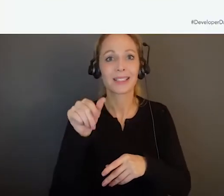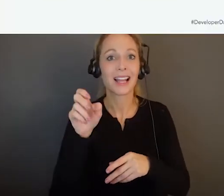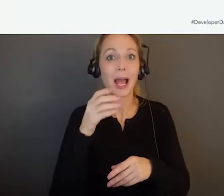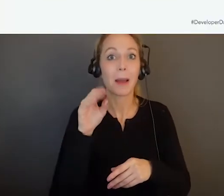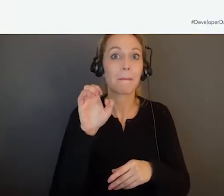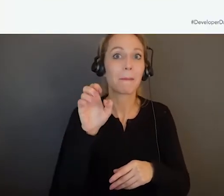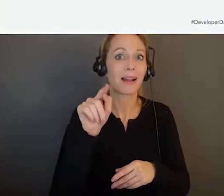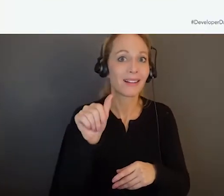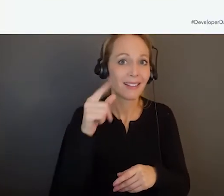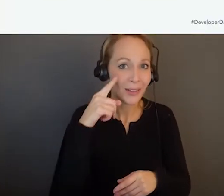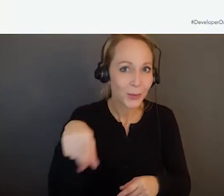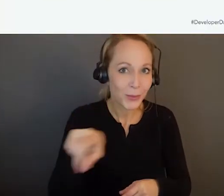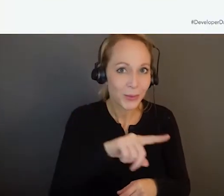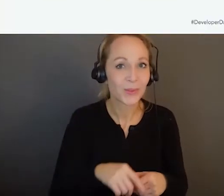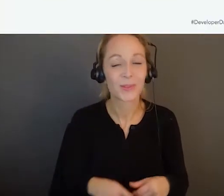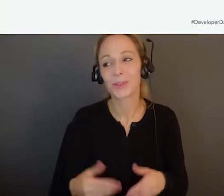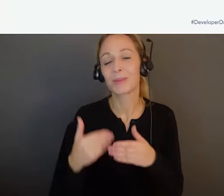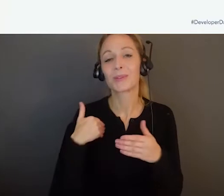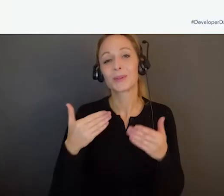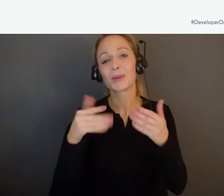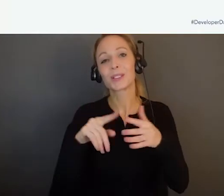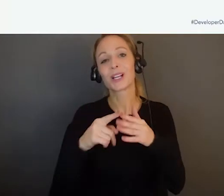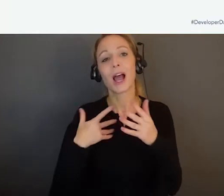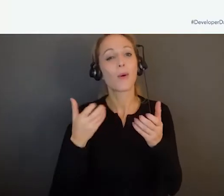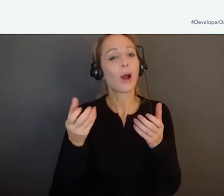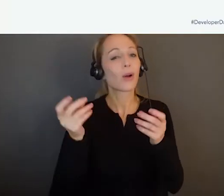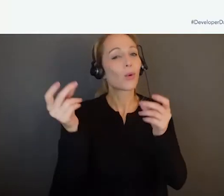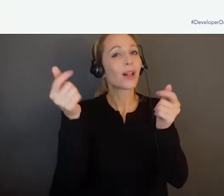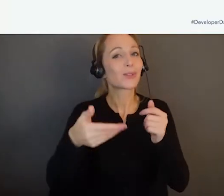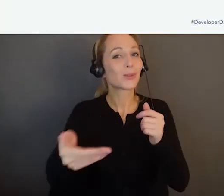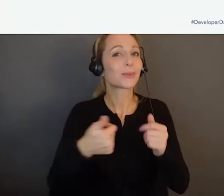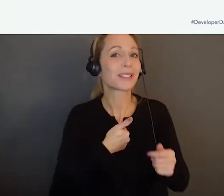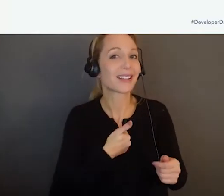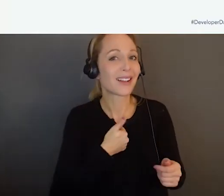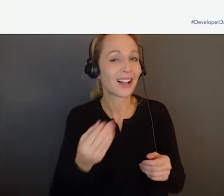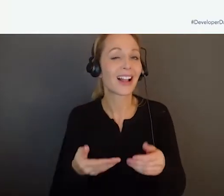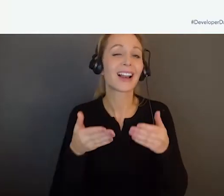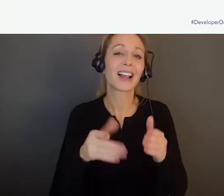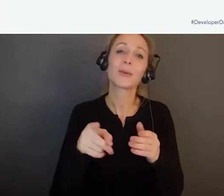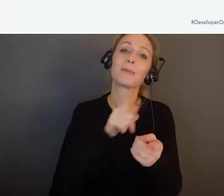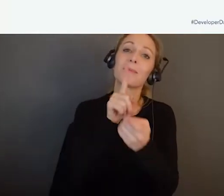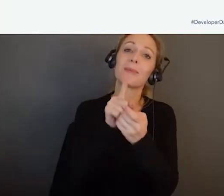BEFORE WE GET STARTED, I WANTED TO QUICKLY INTRODUCE MYSELF AND LET YOU MEET THE OTHER SPEAKERS AS WELL.